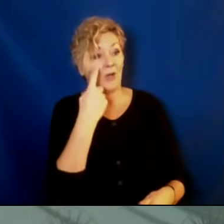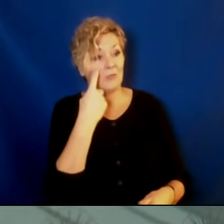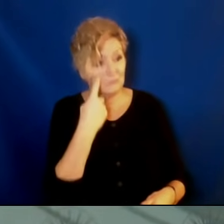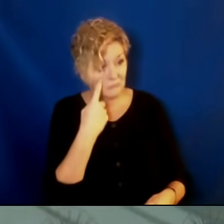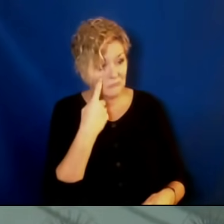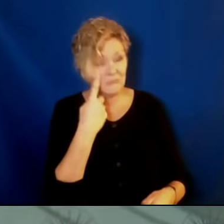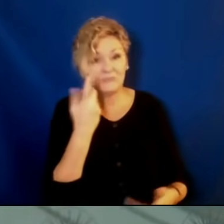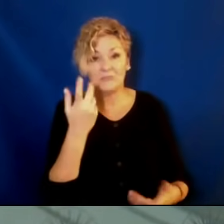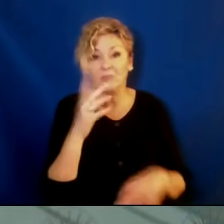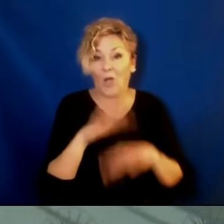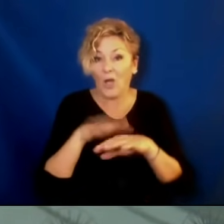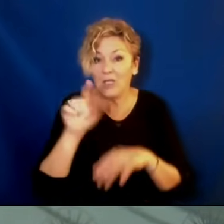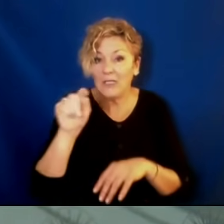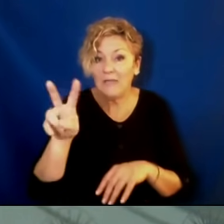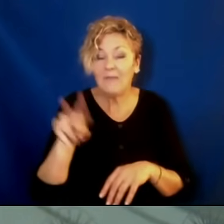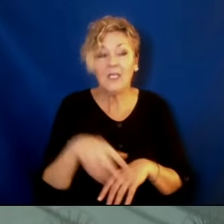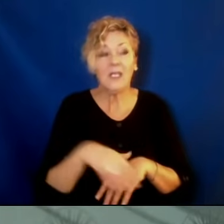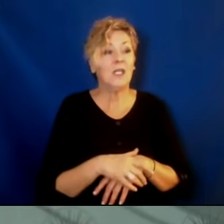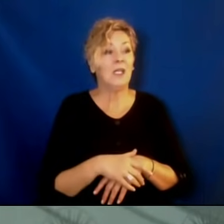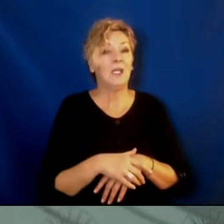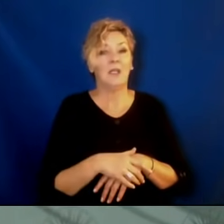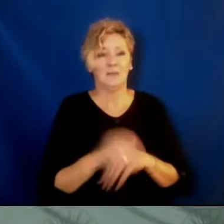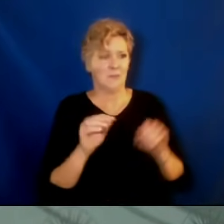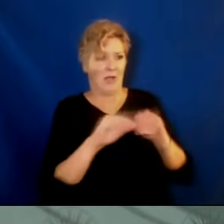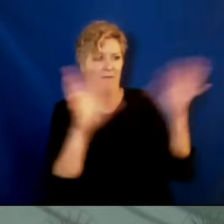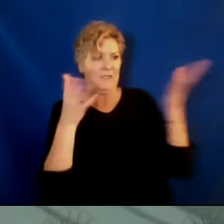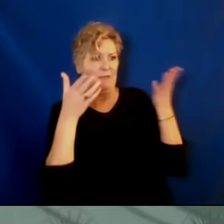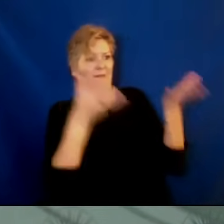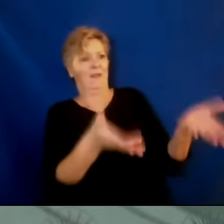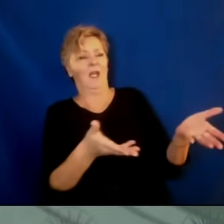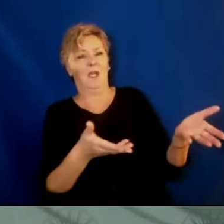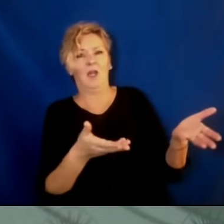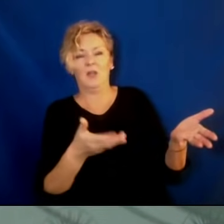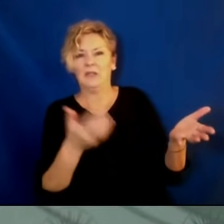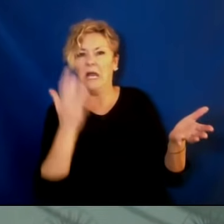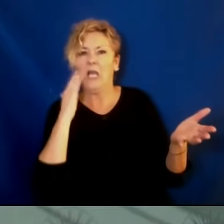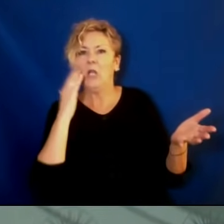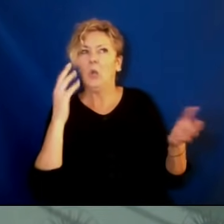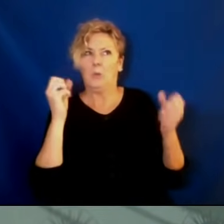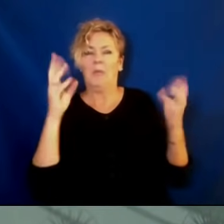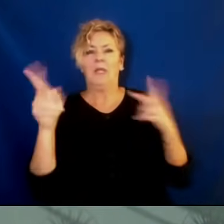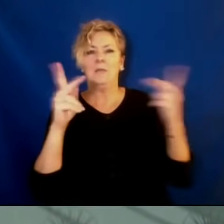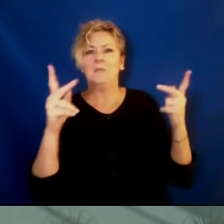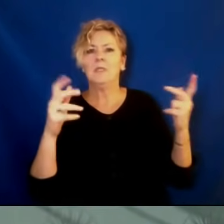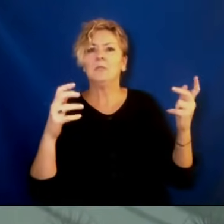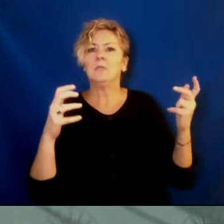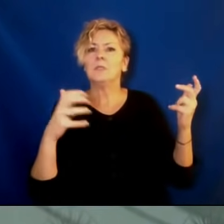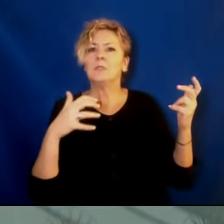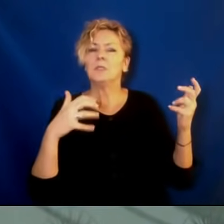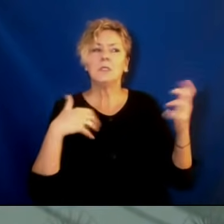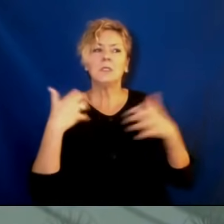Ensuring long-term care is safe and that we hopefully can by adding staff and supports allow more visits in